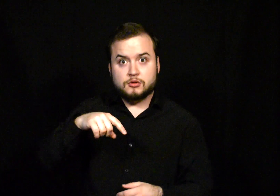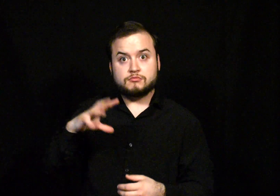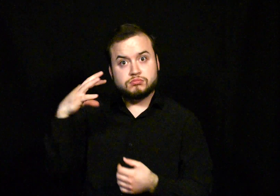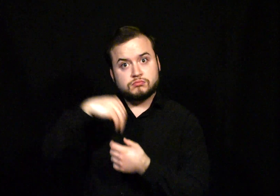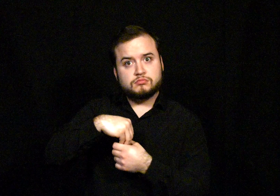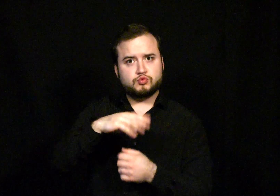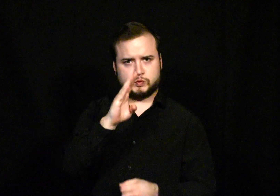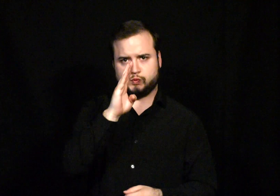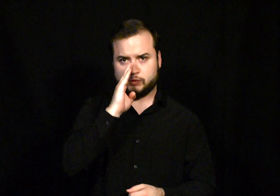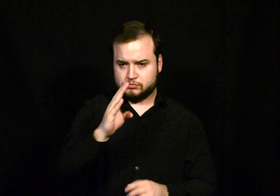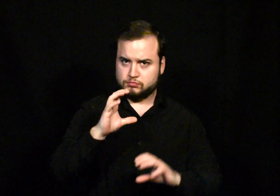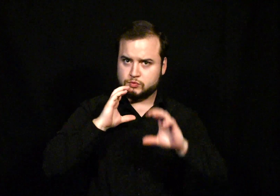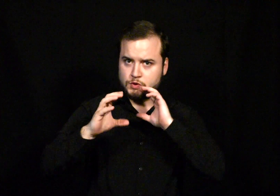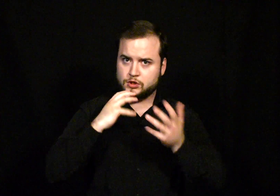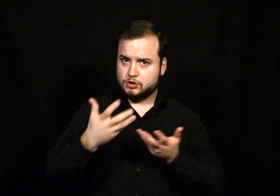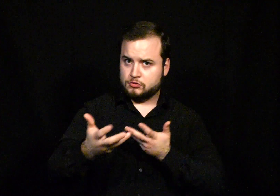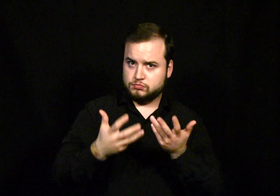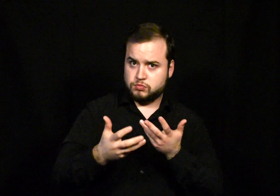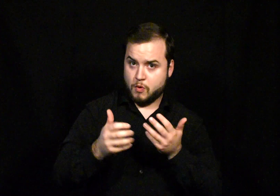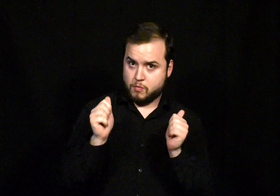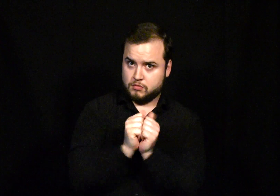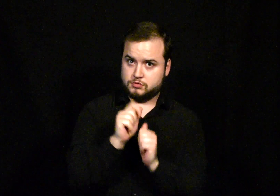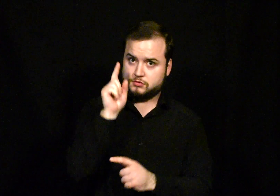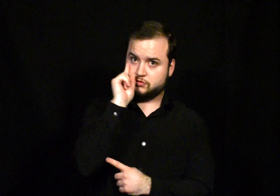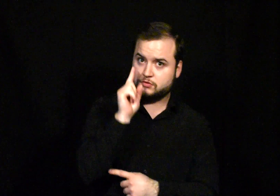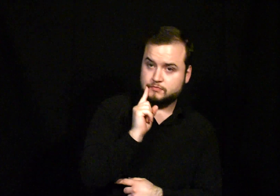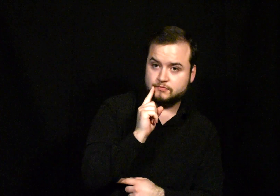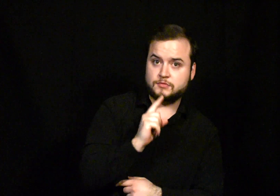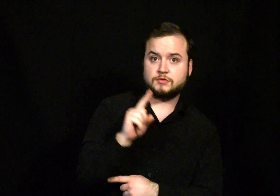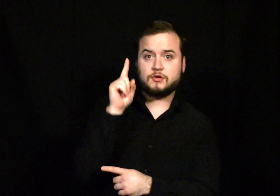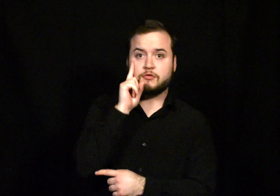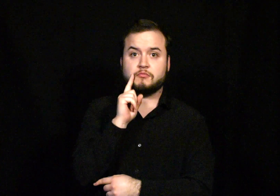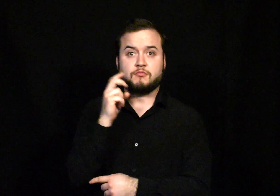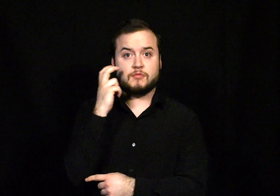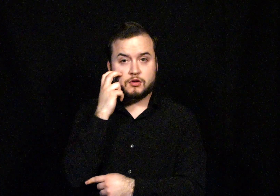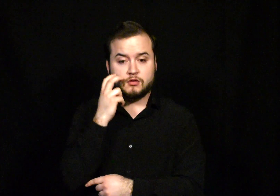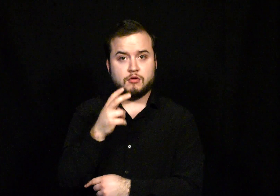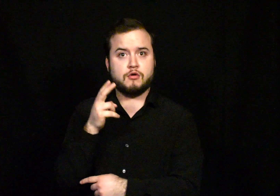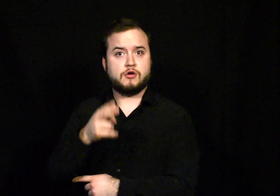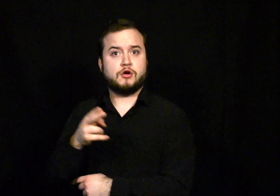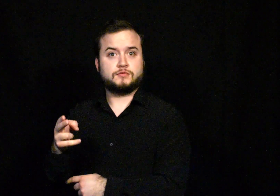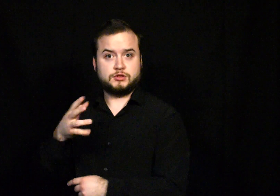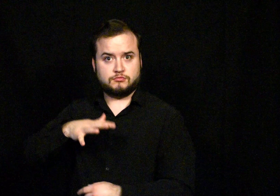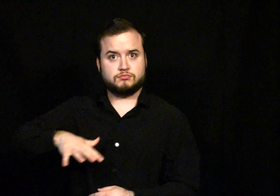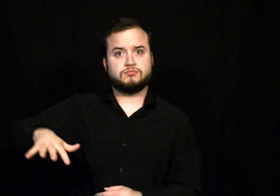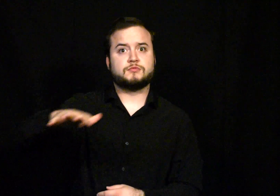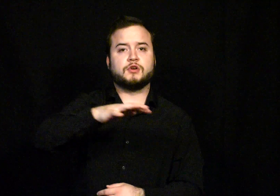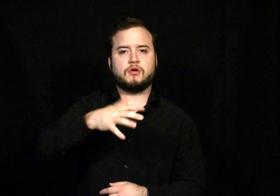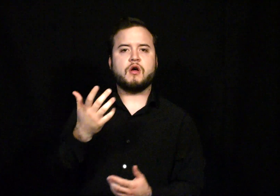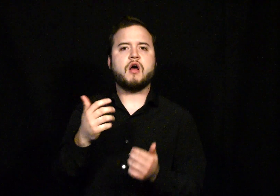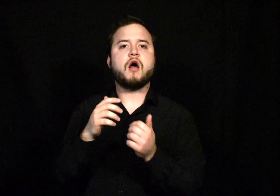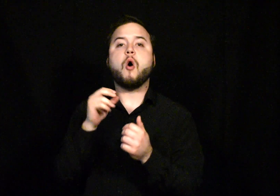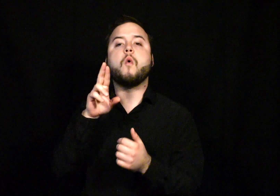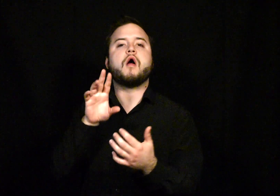to engage in direct communication between deaf, deafblind, or hard of hearing users